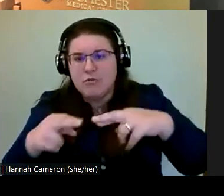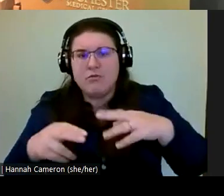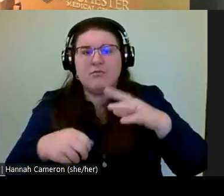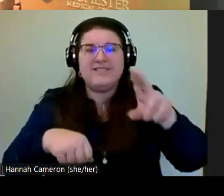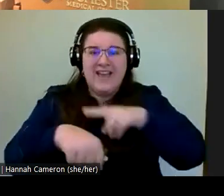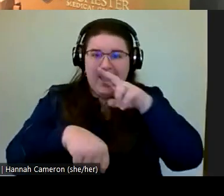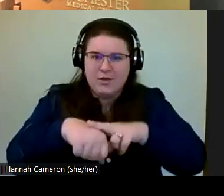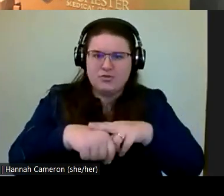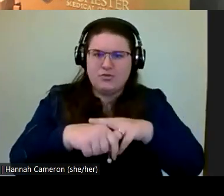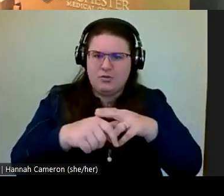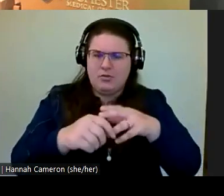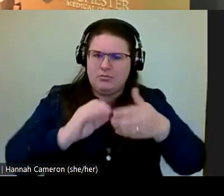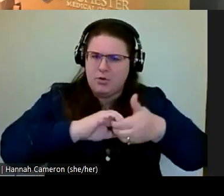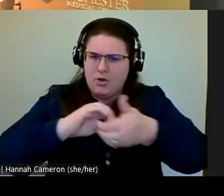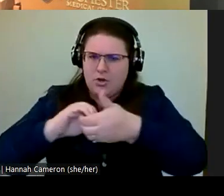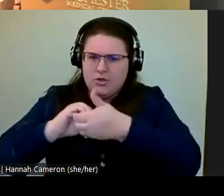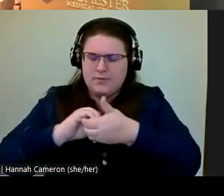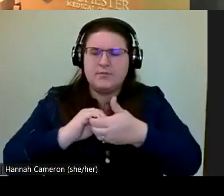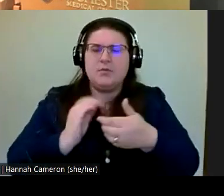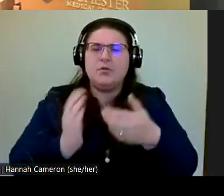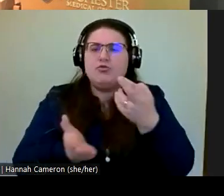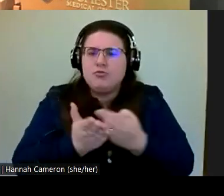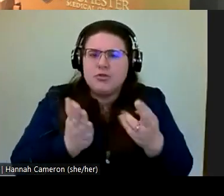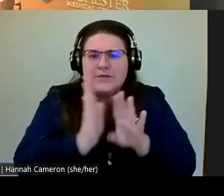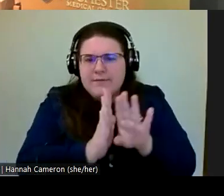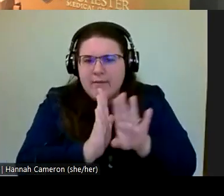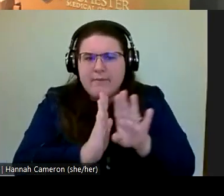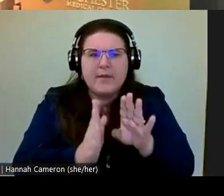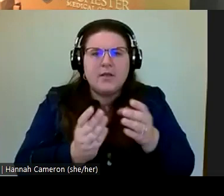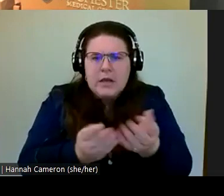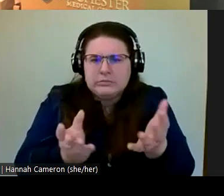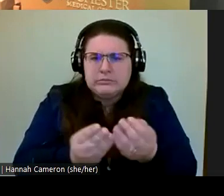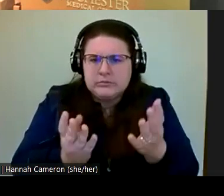Development and capacity building and primary and Behavioral Healthcare so before I pass it